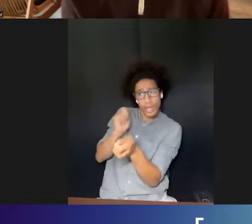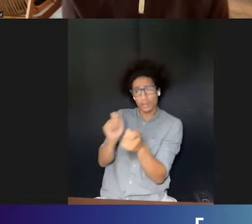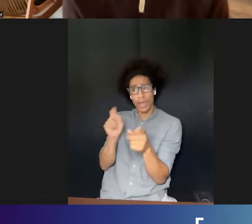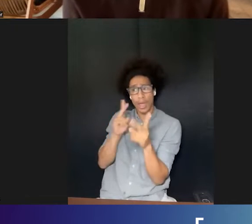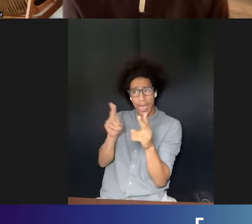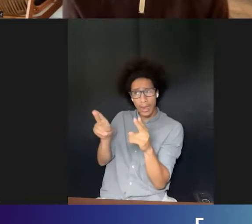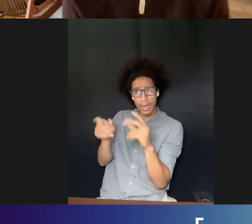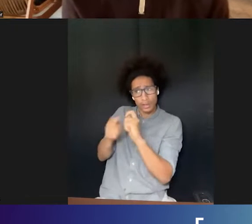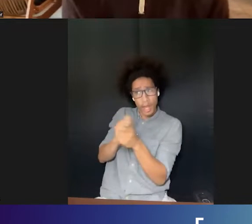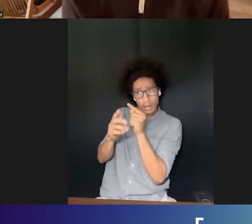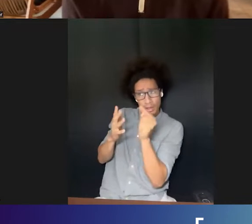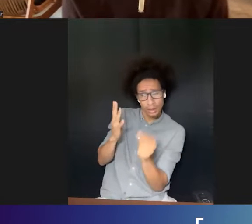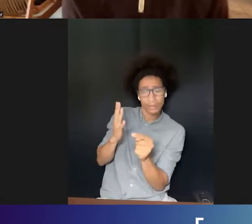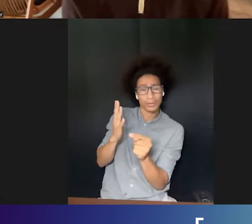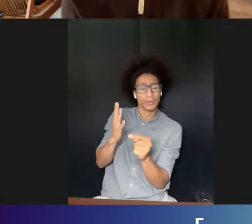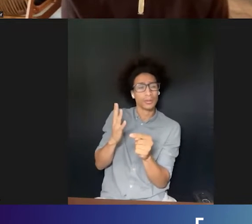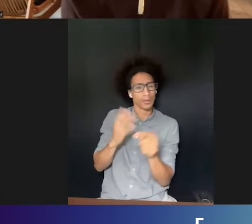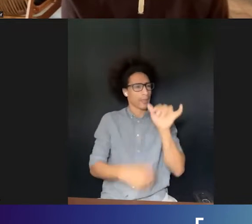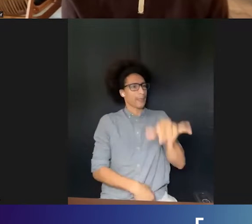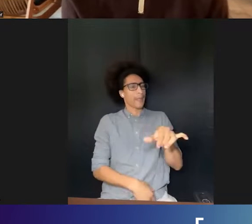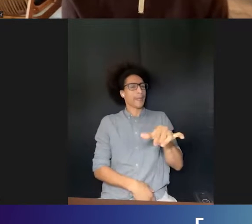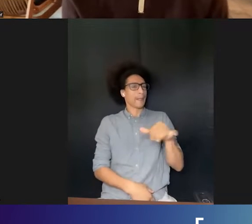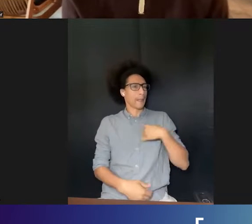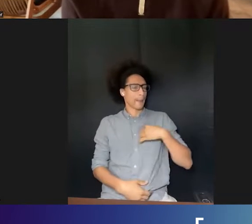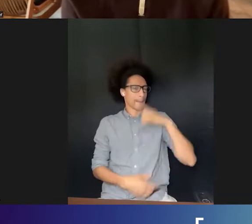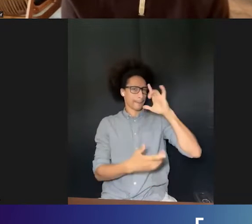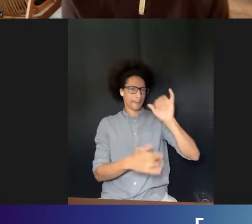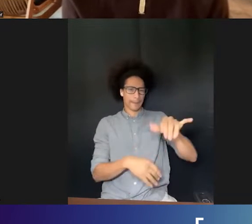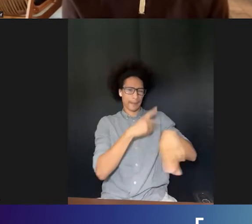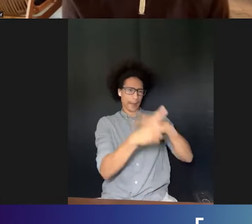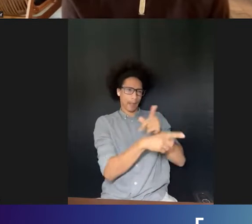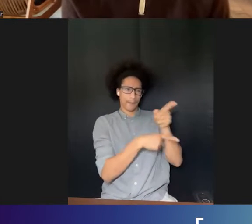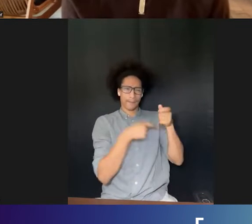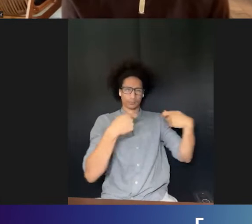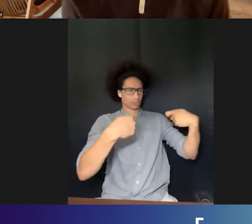And so I think these ideas of like creative control are being really tussled with.